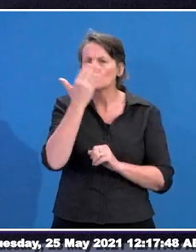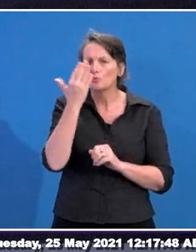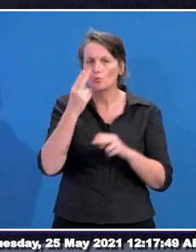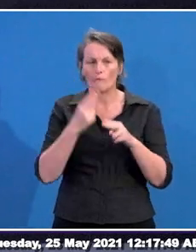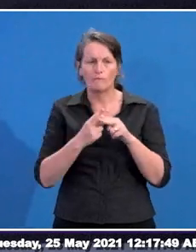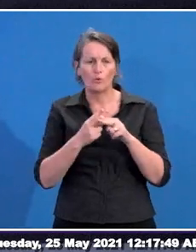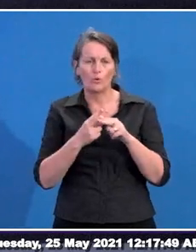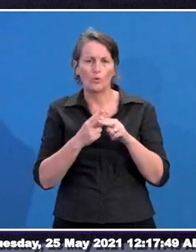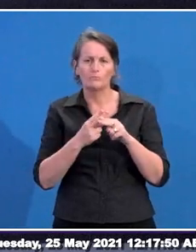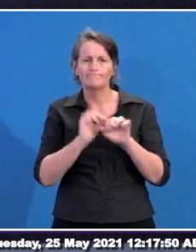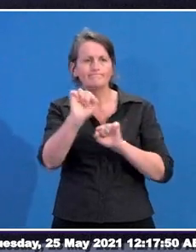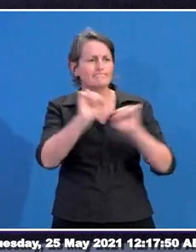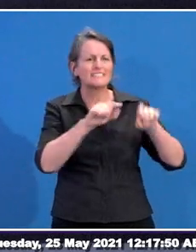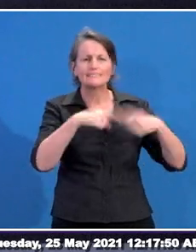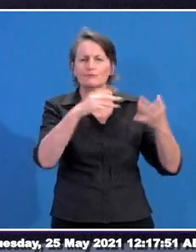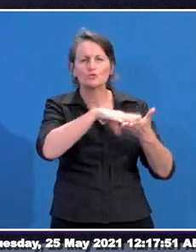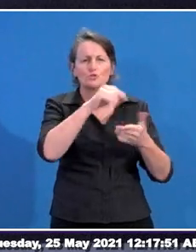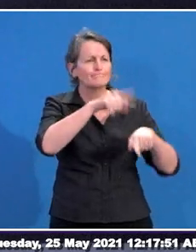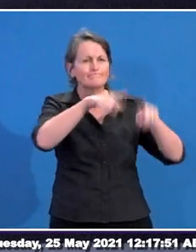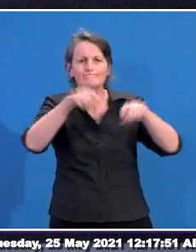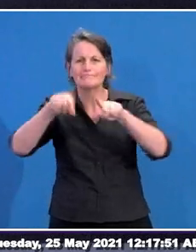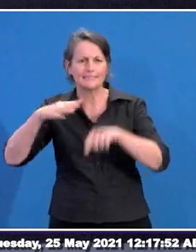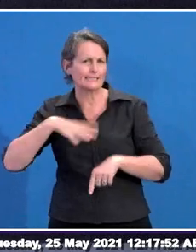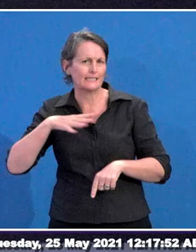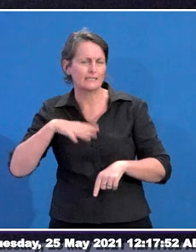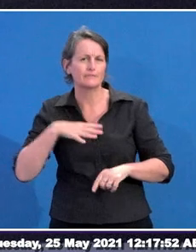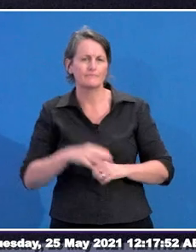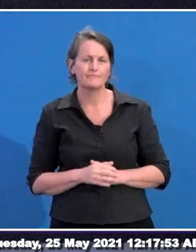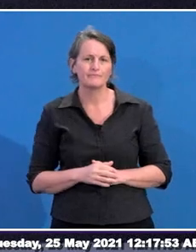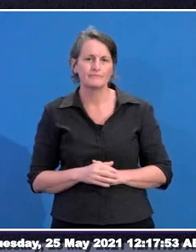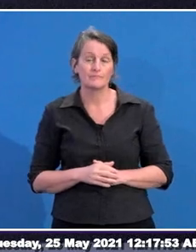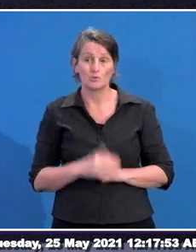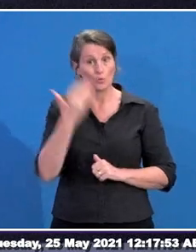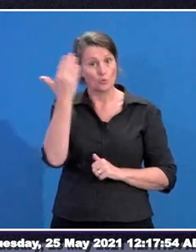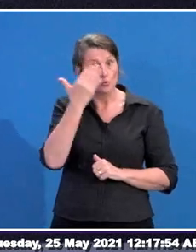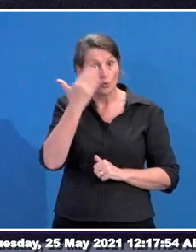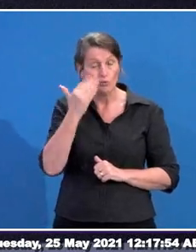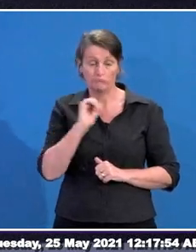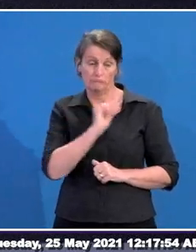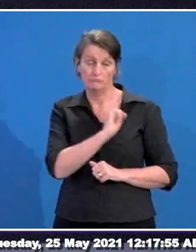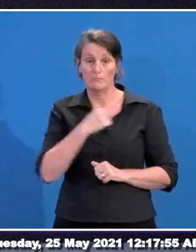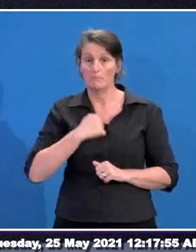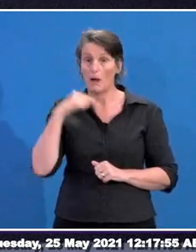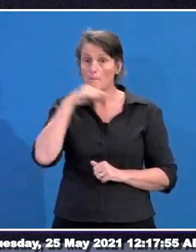His day pretty much looked like, you know, turning up to class,